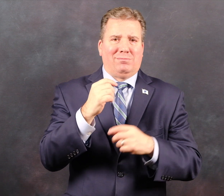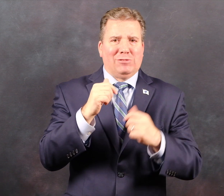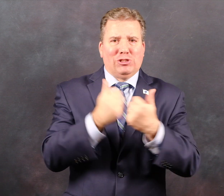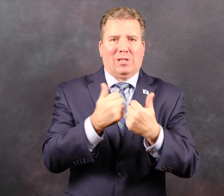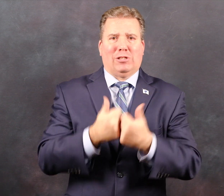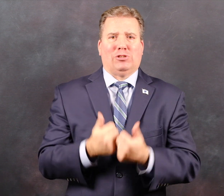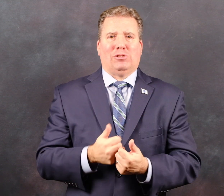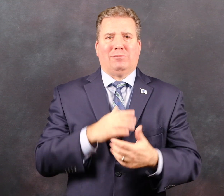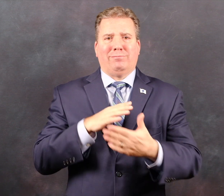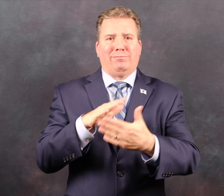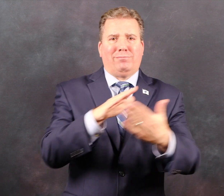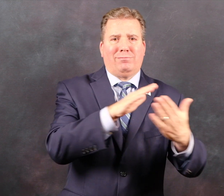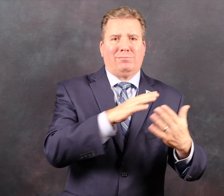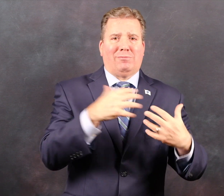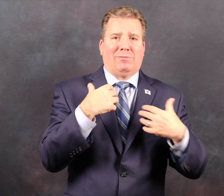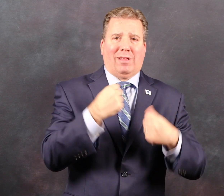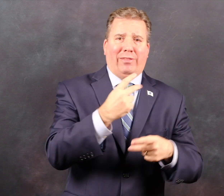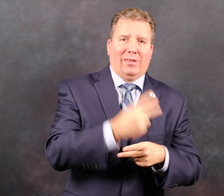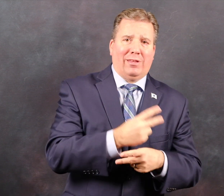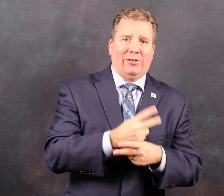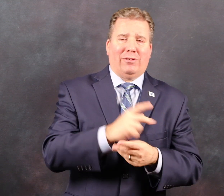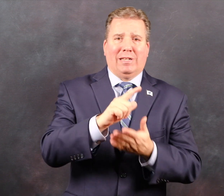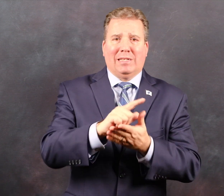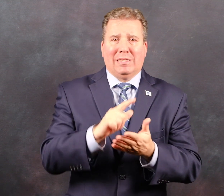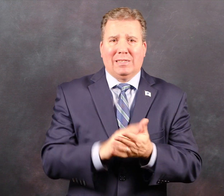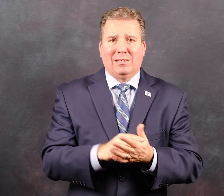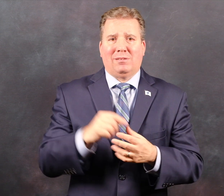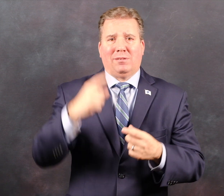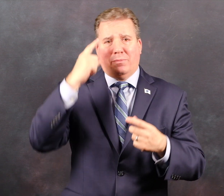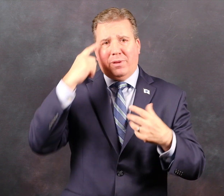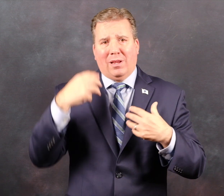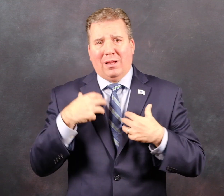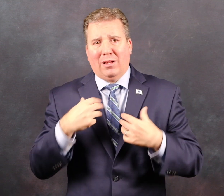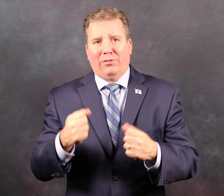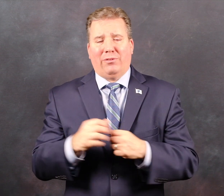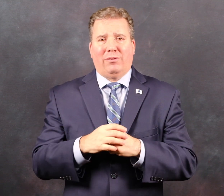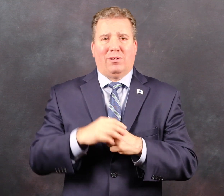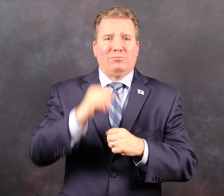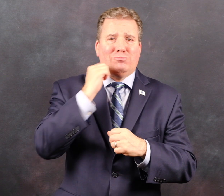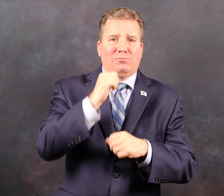the work that they do and the challenges they face on a daily basis in referring communication